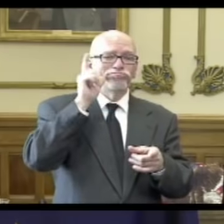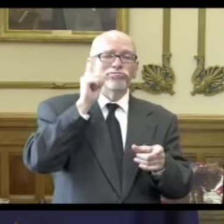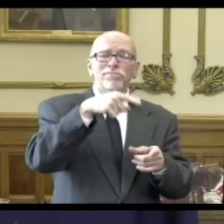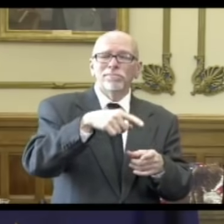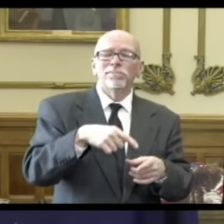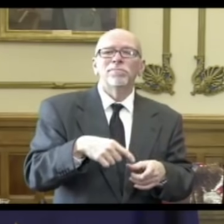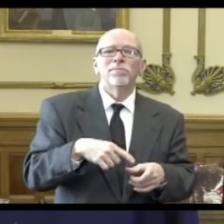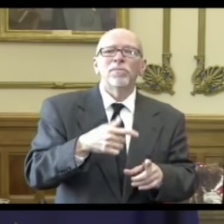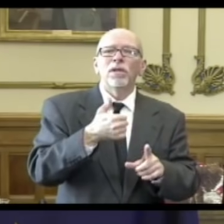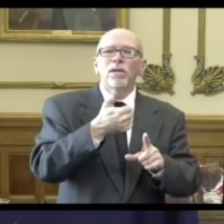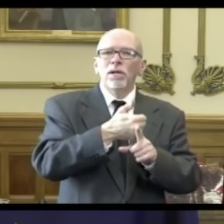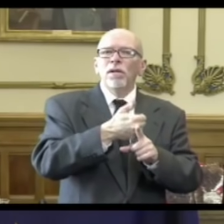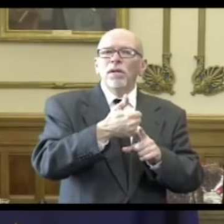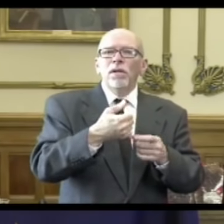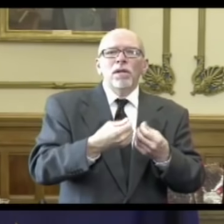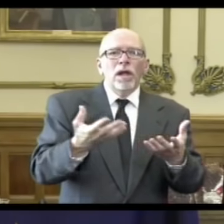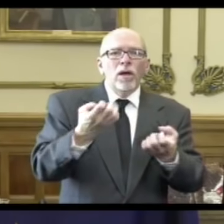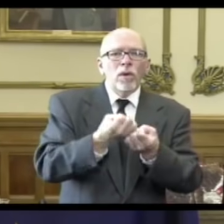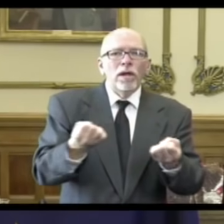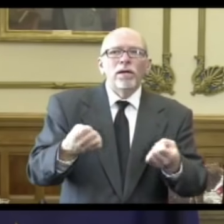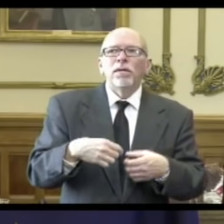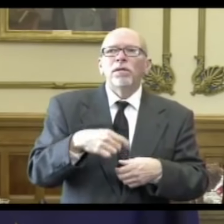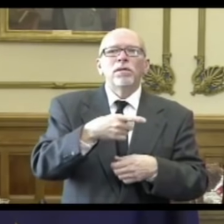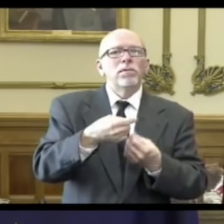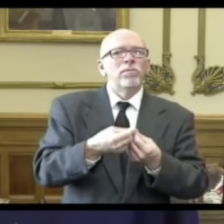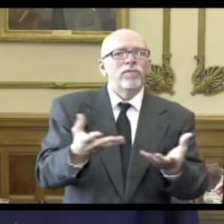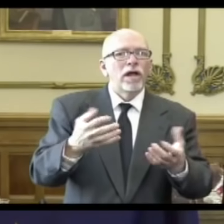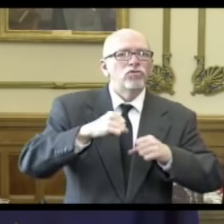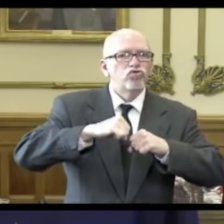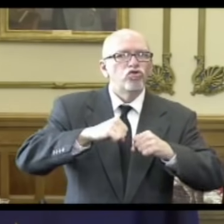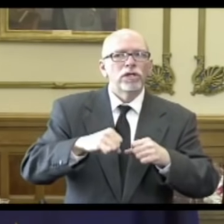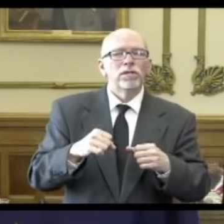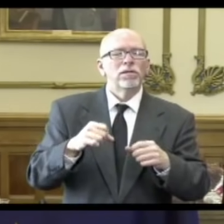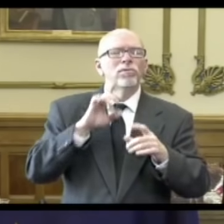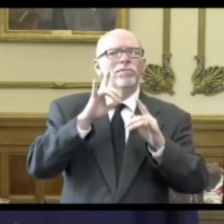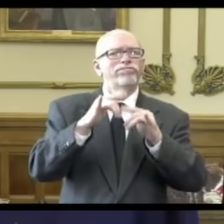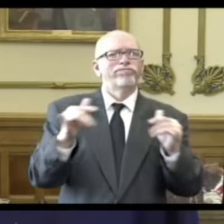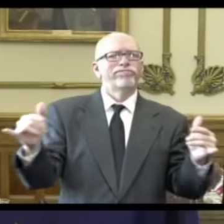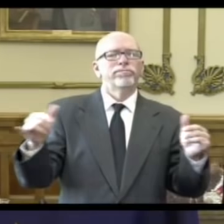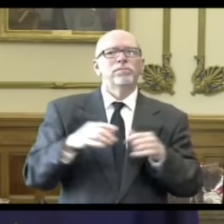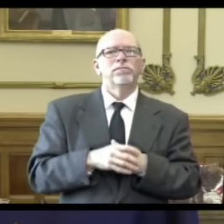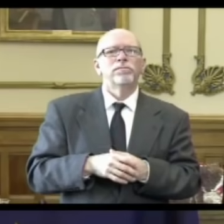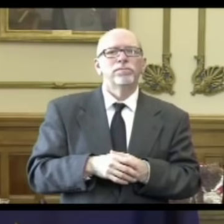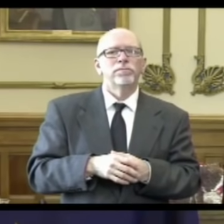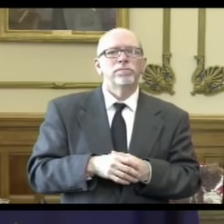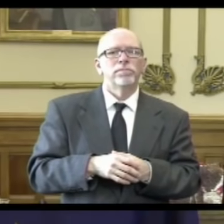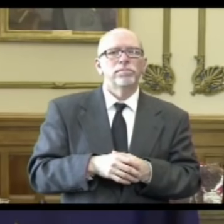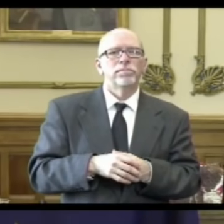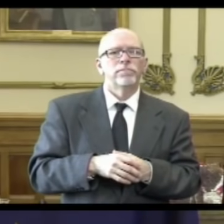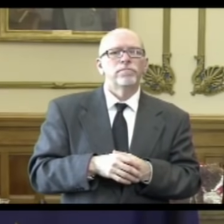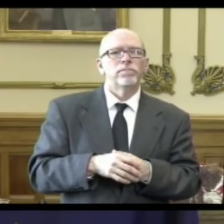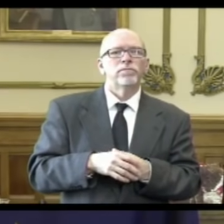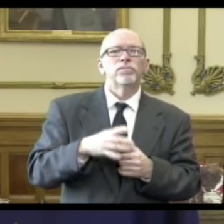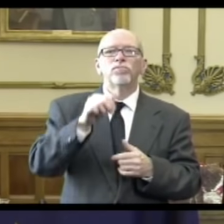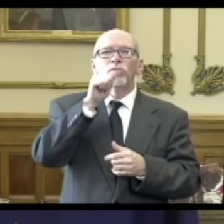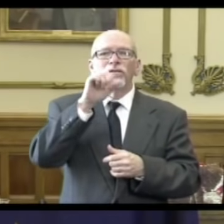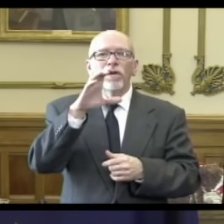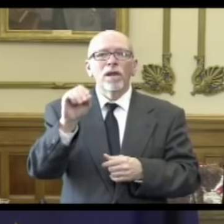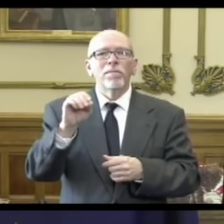THEIR OWN THE NATIONAL GUARD YOU HEARD FROM BRIGADIER GENERAL LYLES. YESTERDAY THEY BEFORE WHO PROVIDE EQUIPMENT AND TO